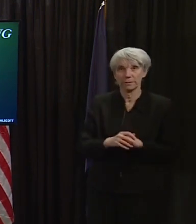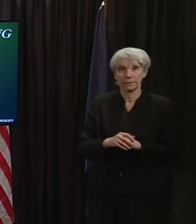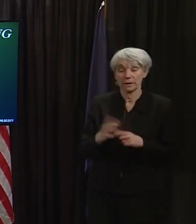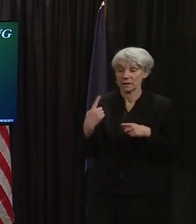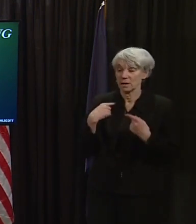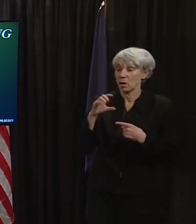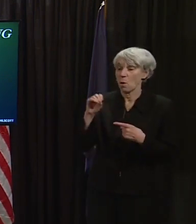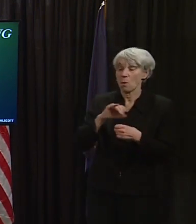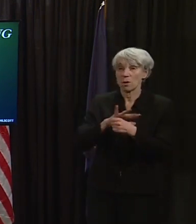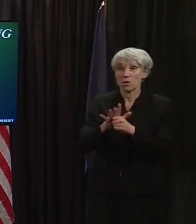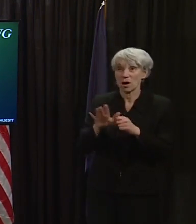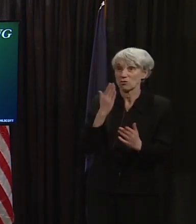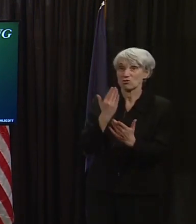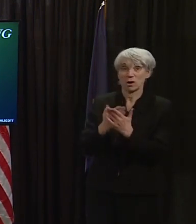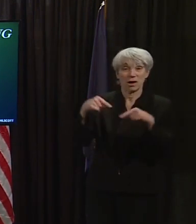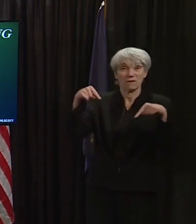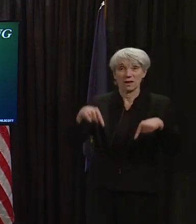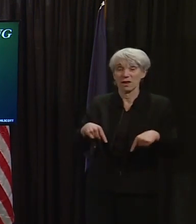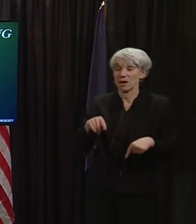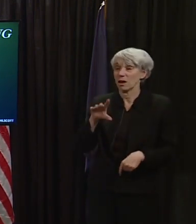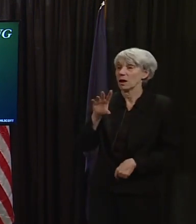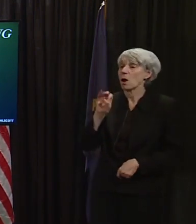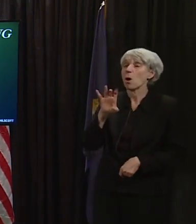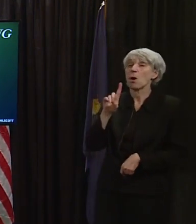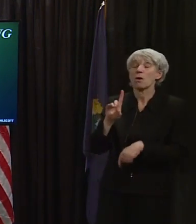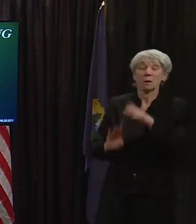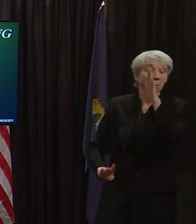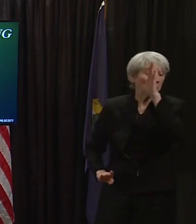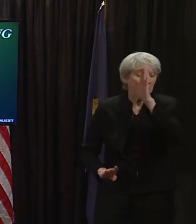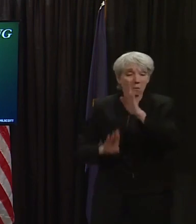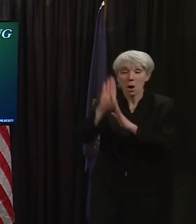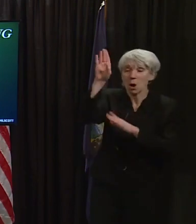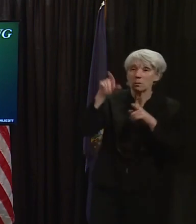cases rose exponentially over the winter break, causing major disruption